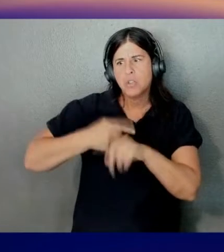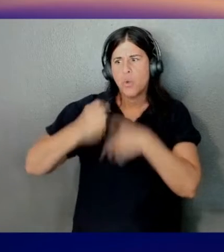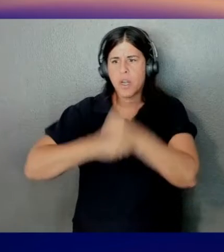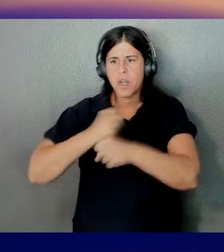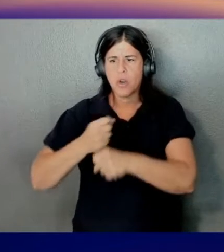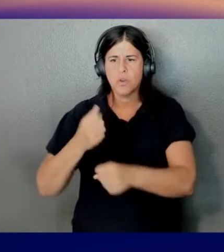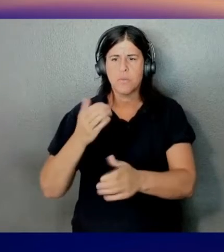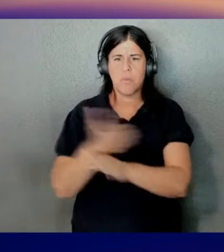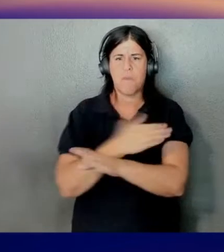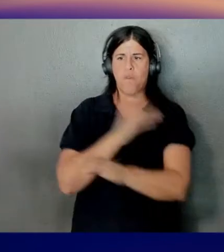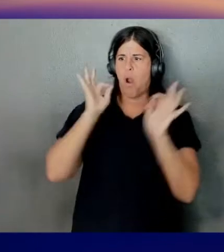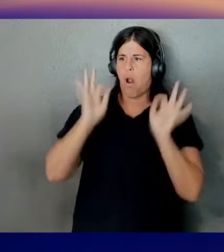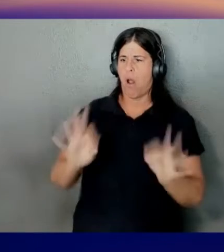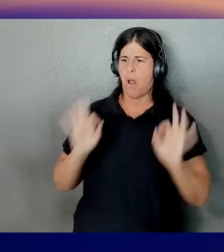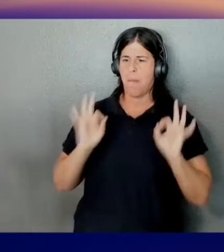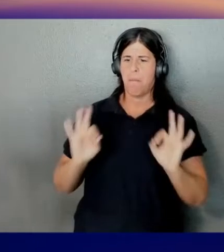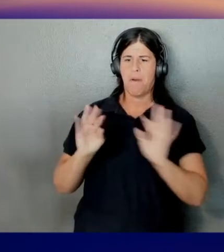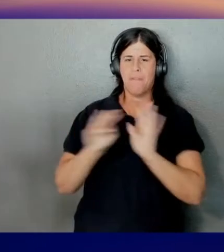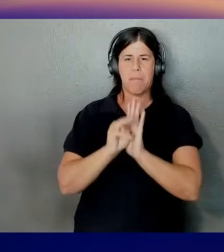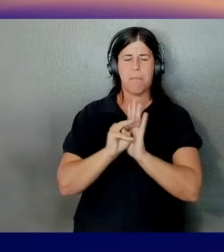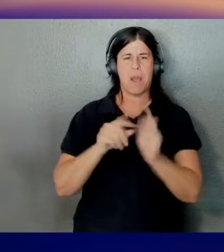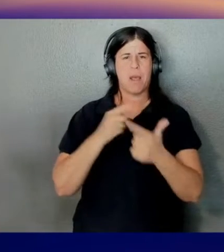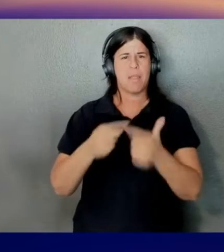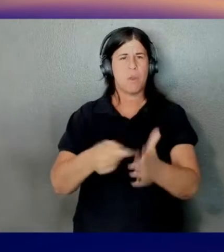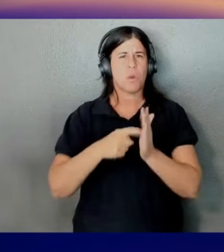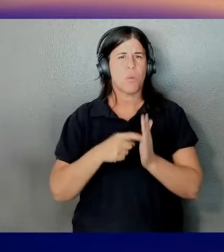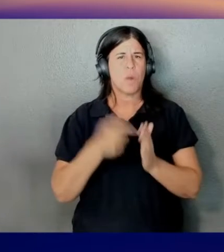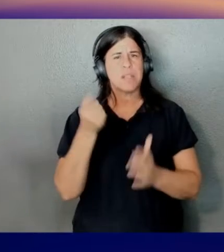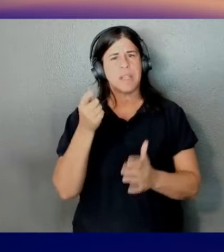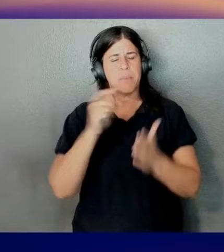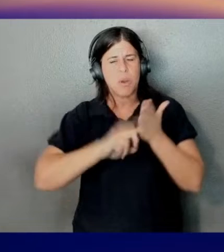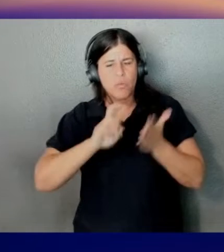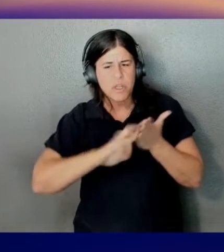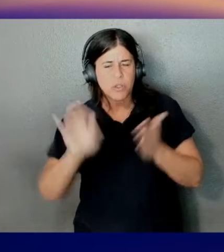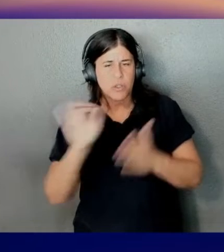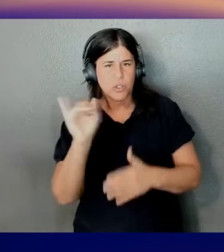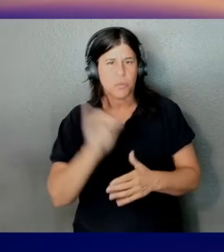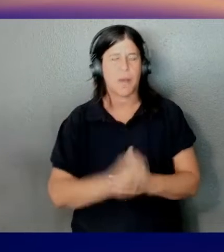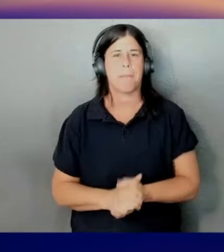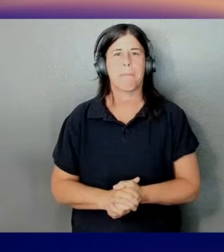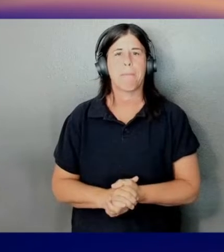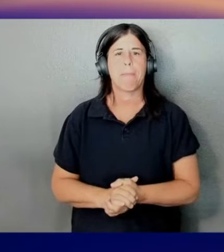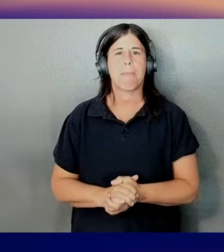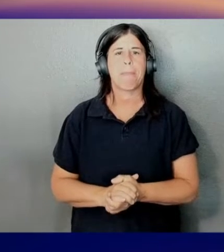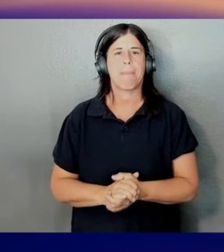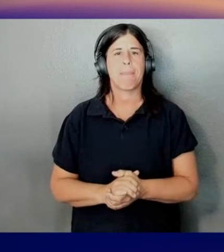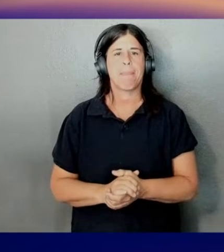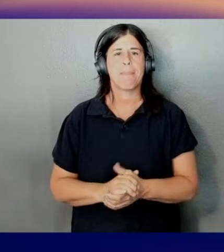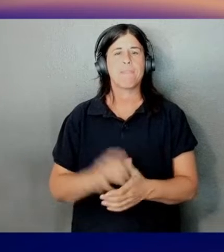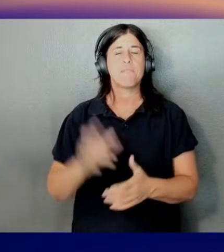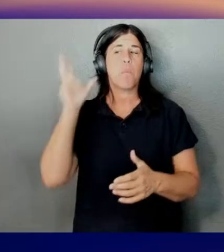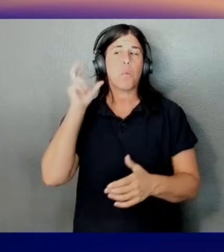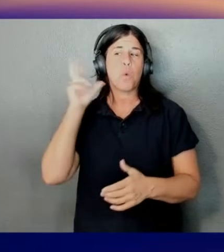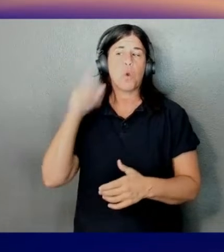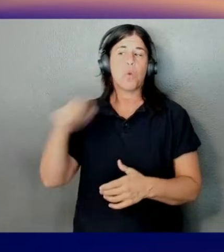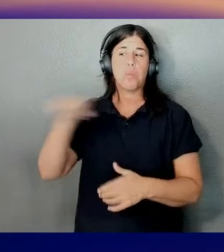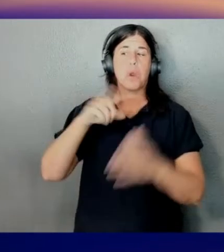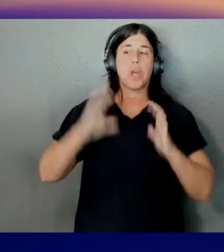And sometimes it requires a lot of research as well. But what we heard from customers is that in a lot of cases